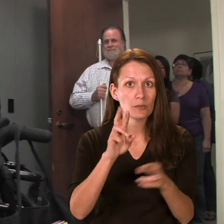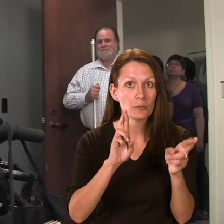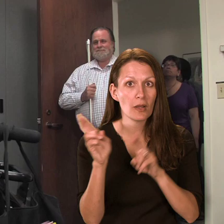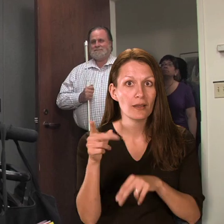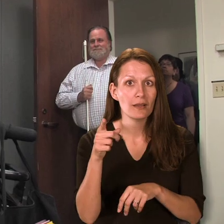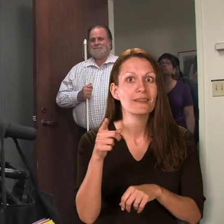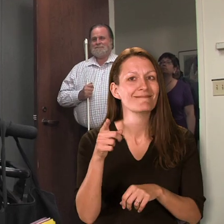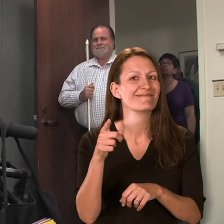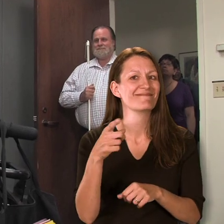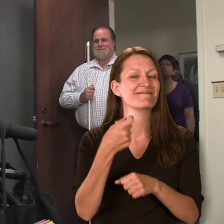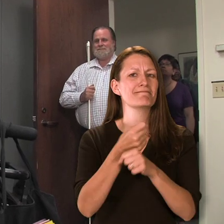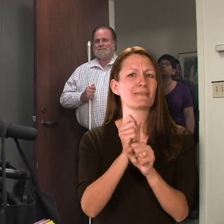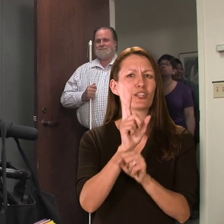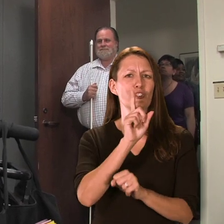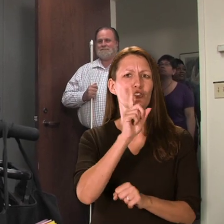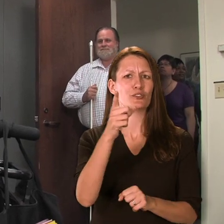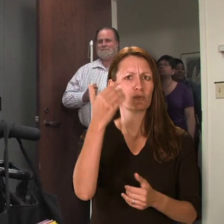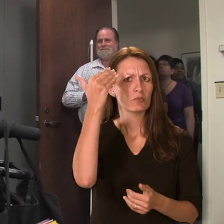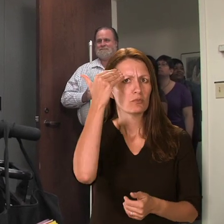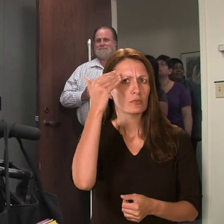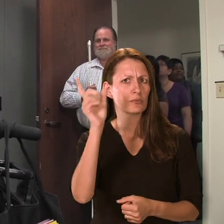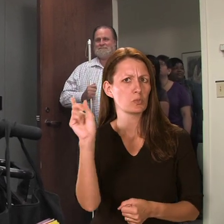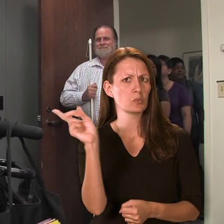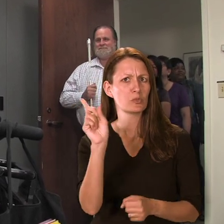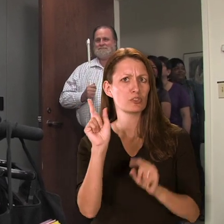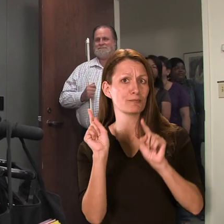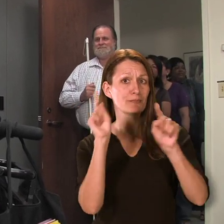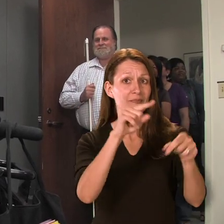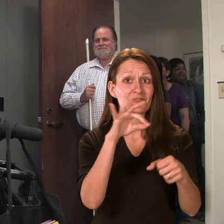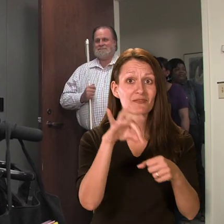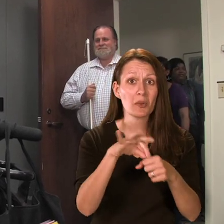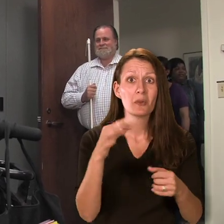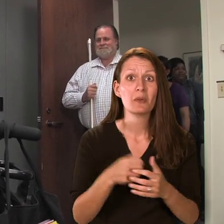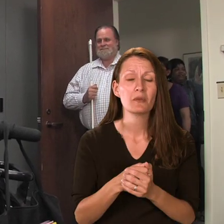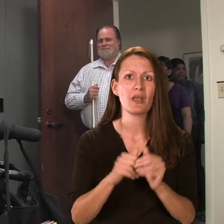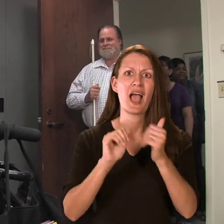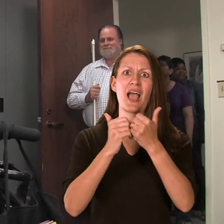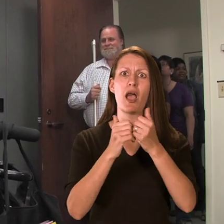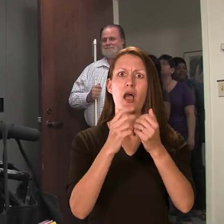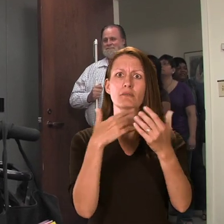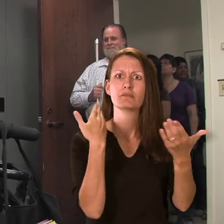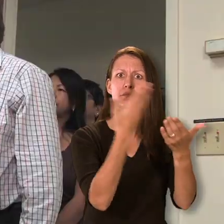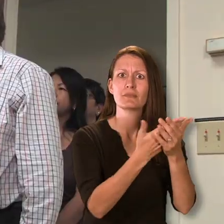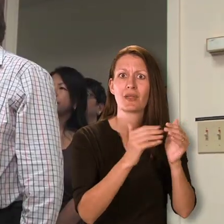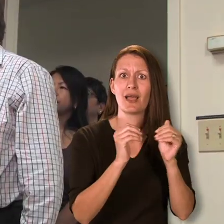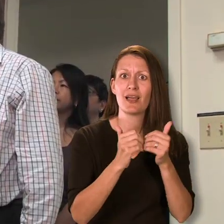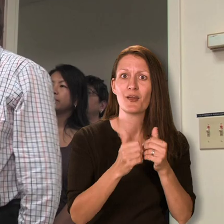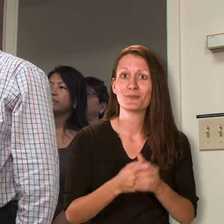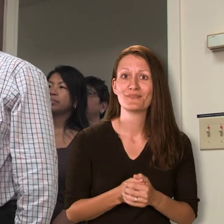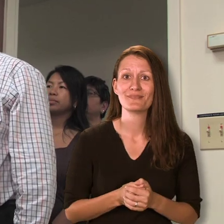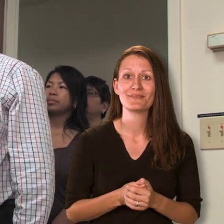It's Election Day! Are you ready? Be sure you know the location of your polling place and how to get there.